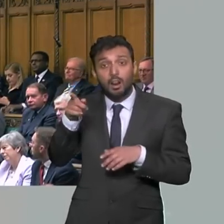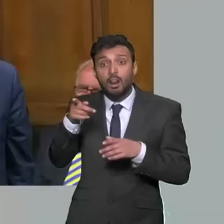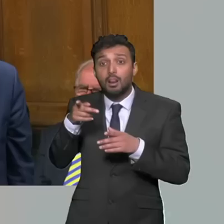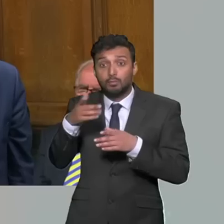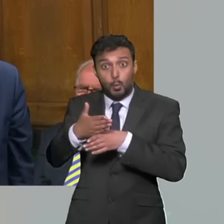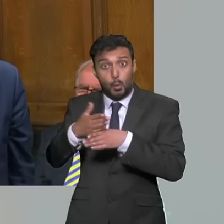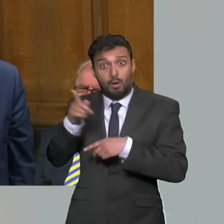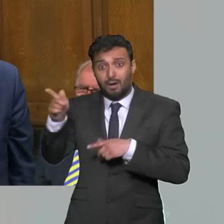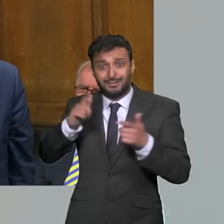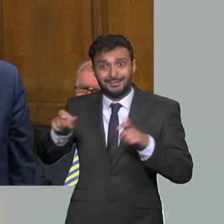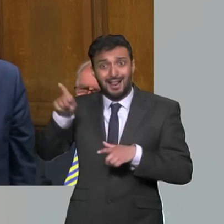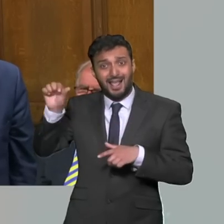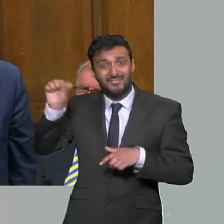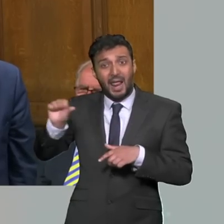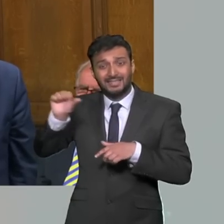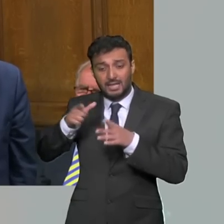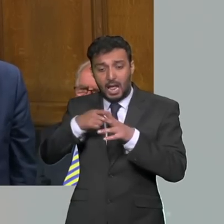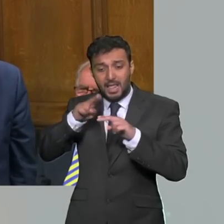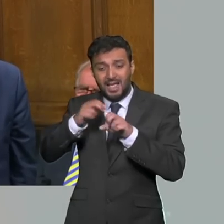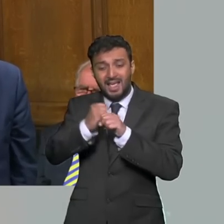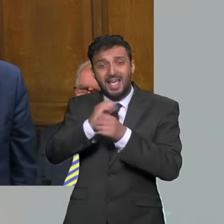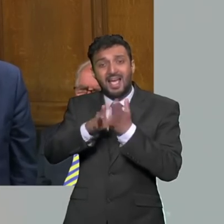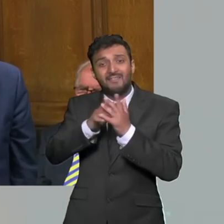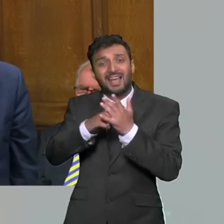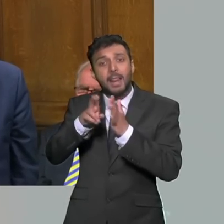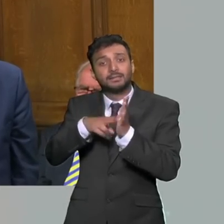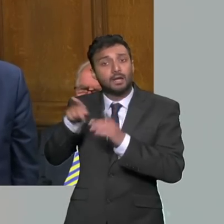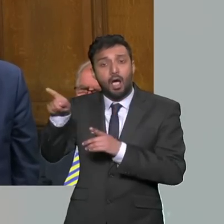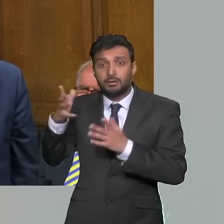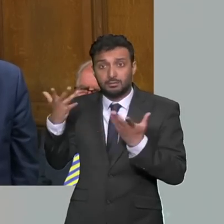in fear of their lives, 85 of whom are deemed to be at very high risk.